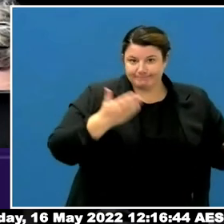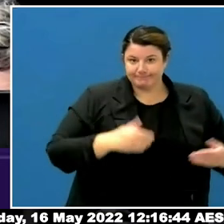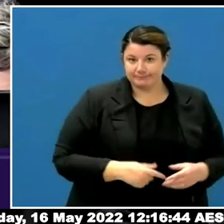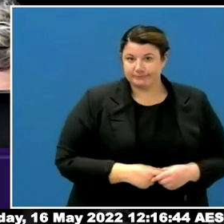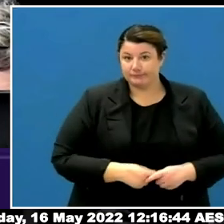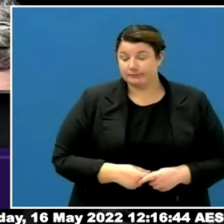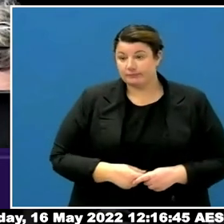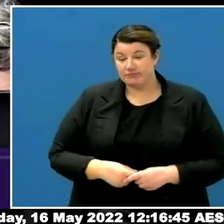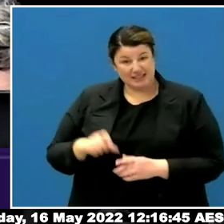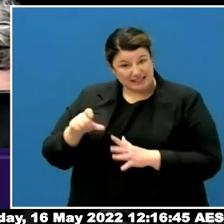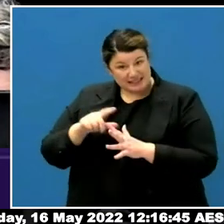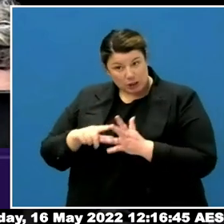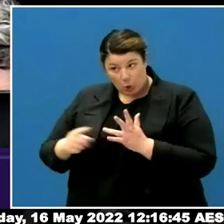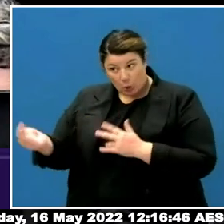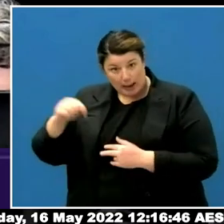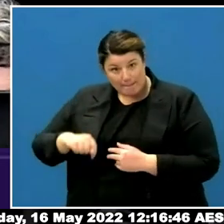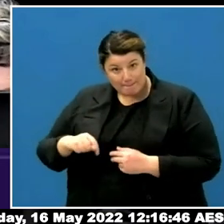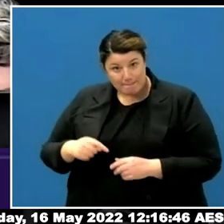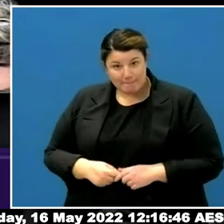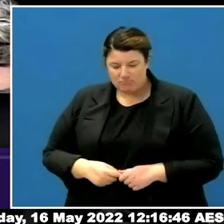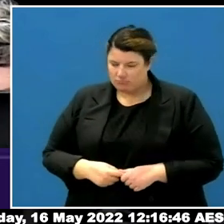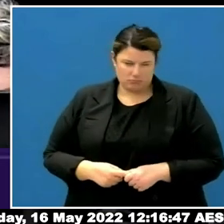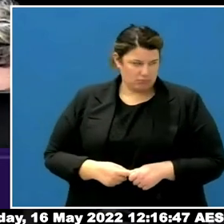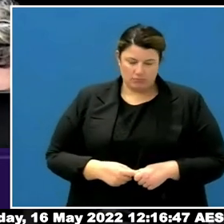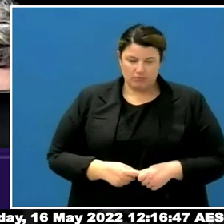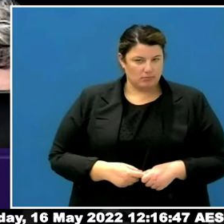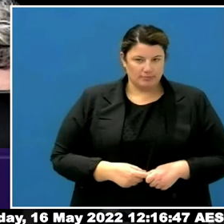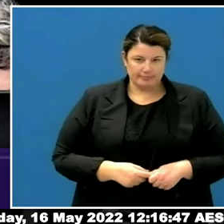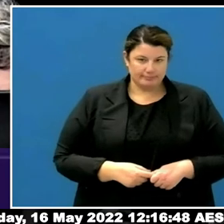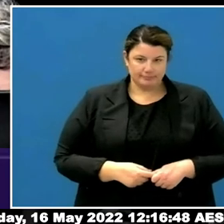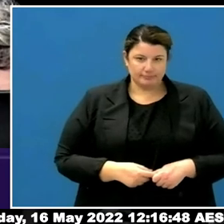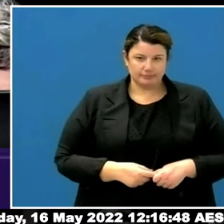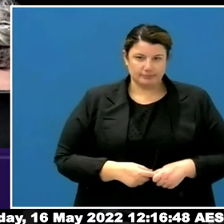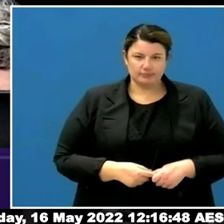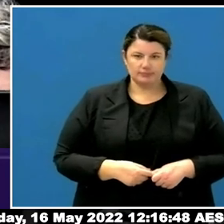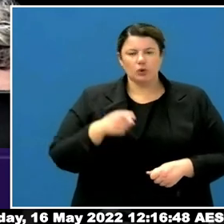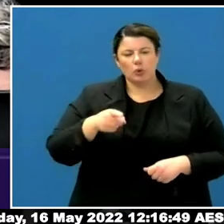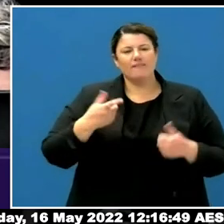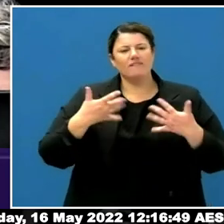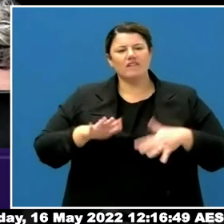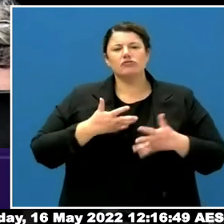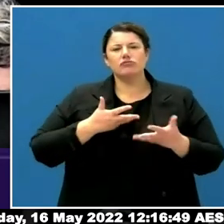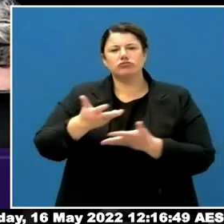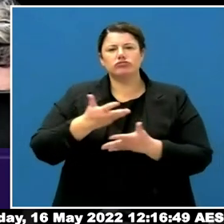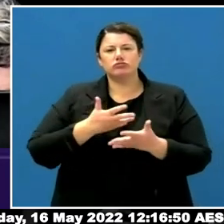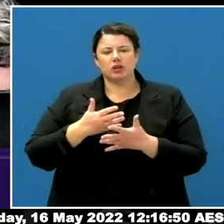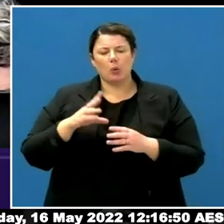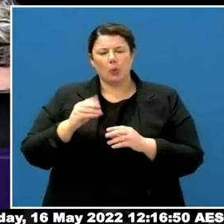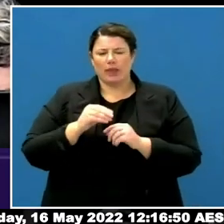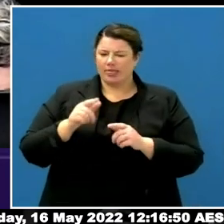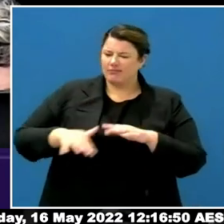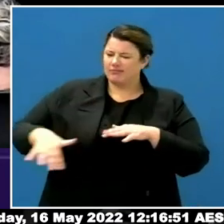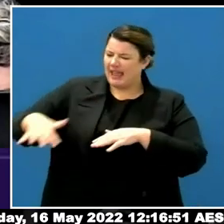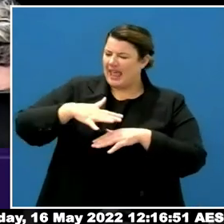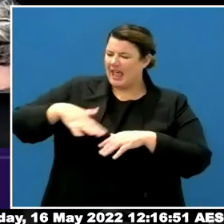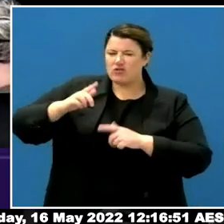No. No. MR FOGARTY: You had contact at one stage with the district manager, Mr Adamson. SALLY: Yes. Was he at that meeting?